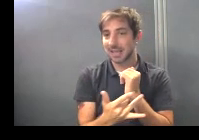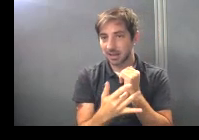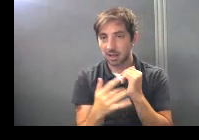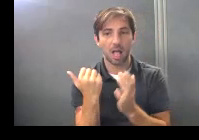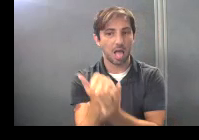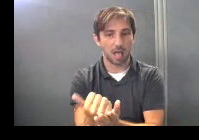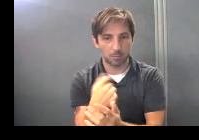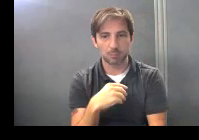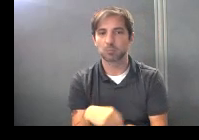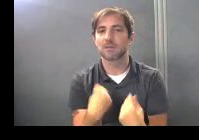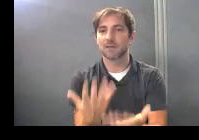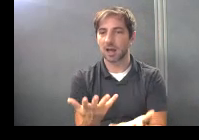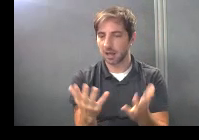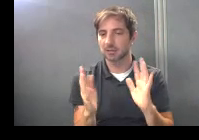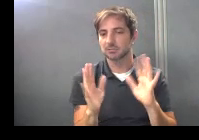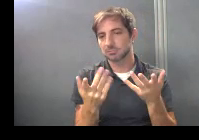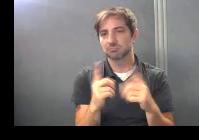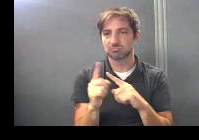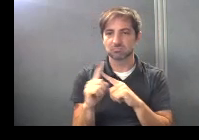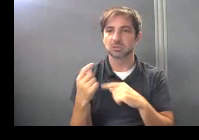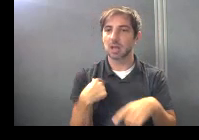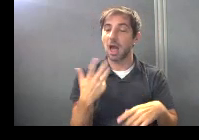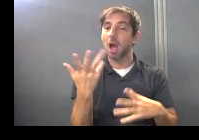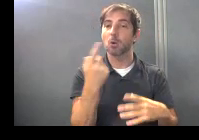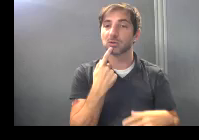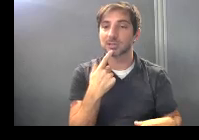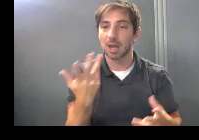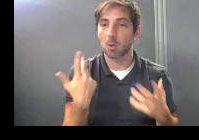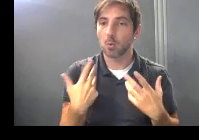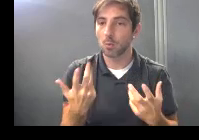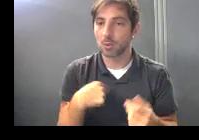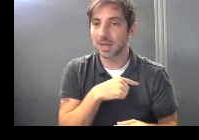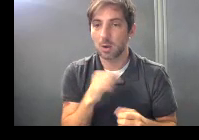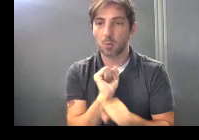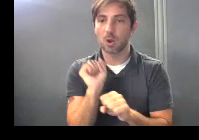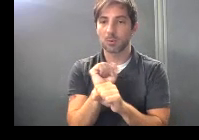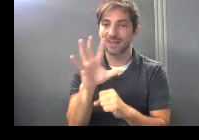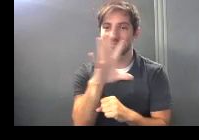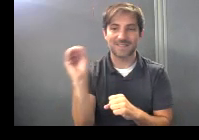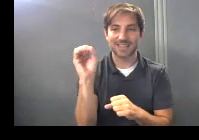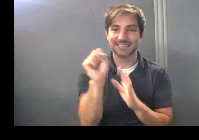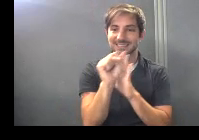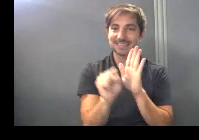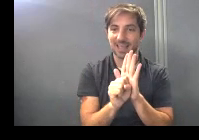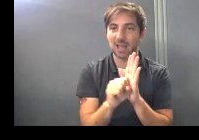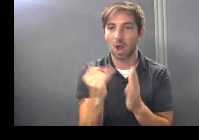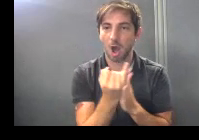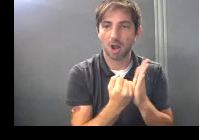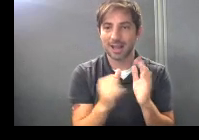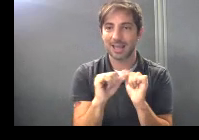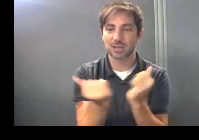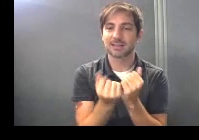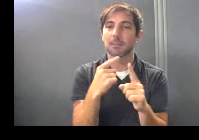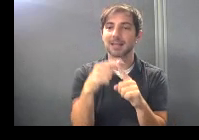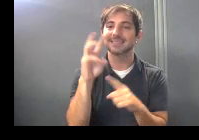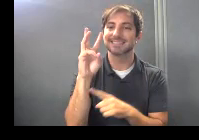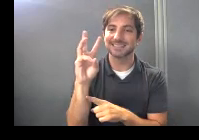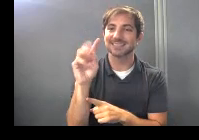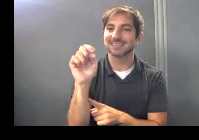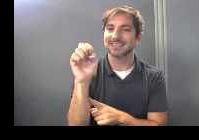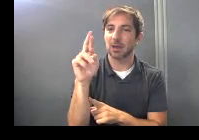I WANTED TO NOTE THAT WE WORK WITH THE 50 STATE ART AGENCIES PLUS SIX TERRITORIAL ART